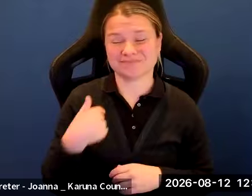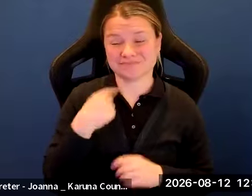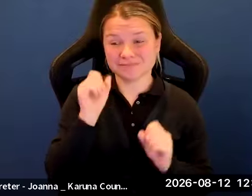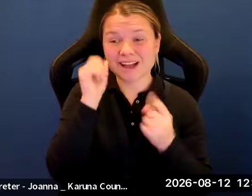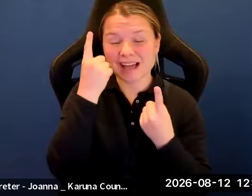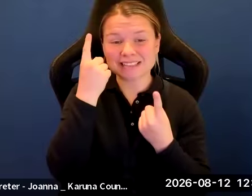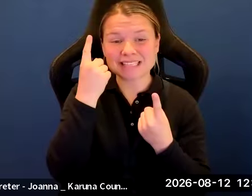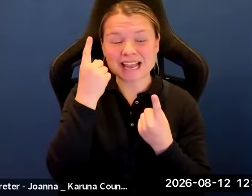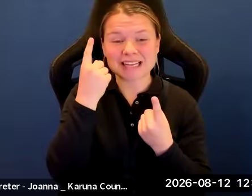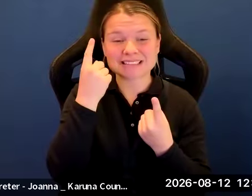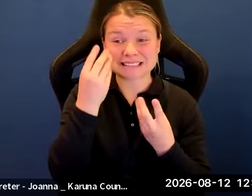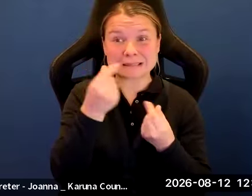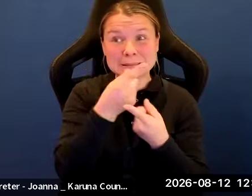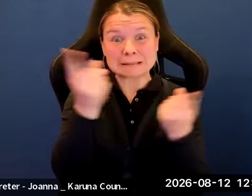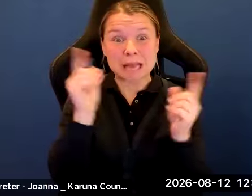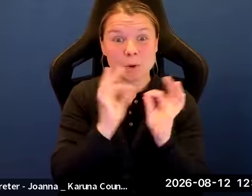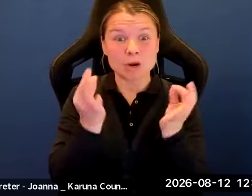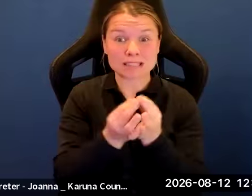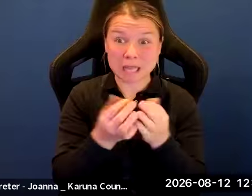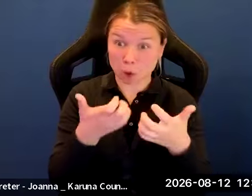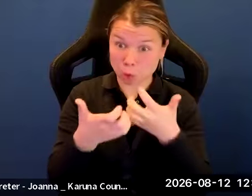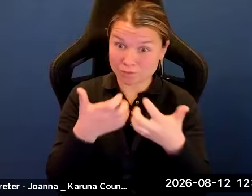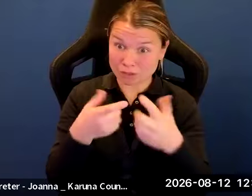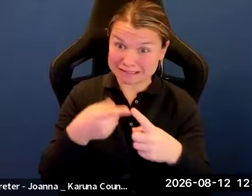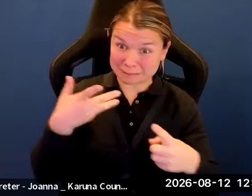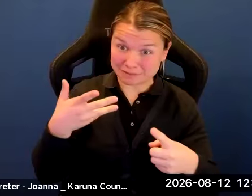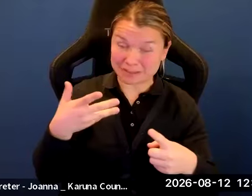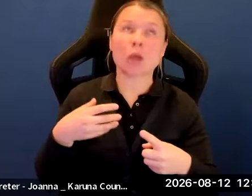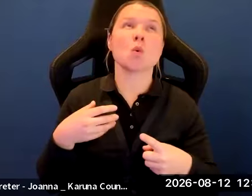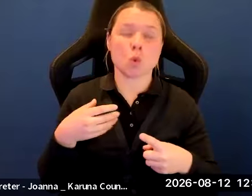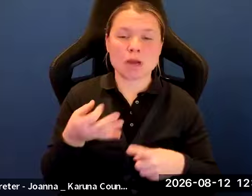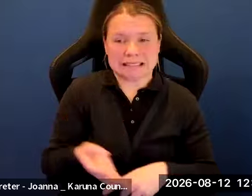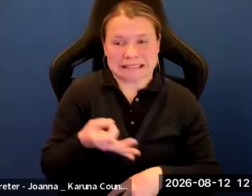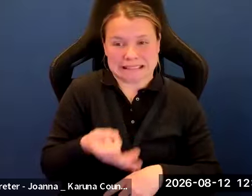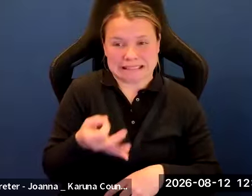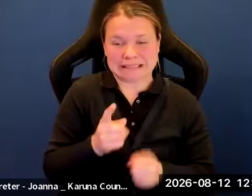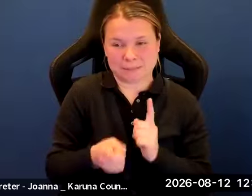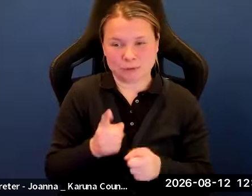people had difficulty getting it through their organisation